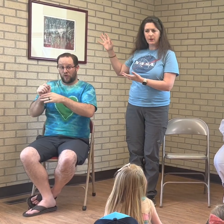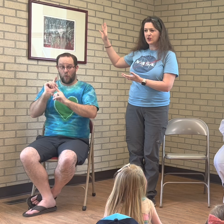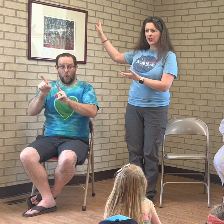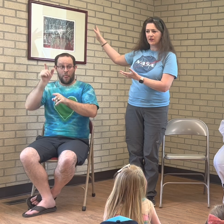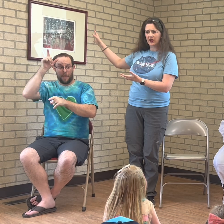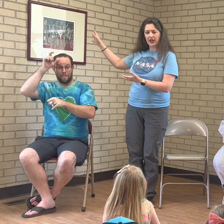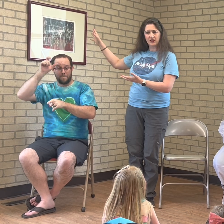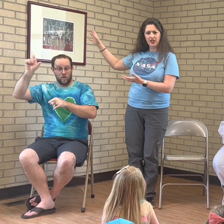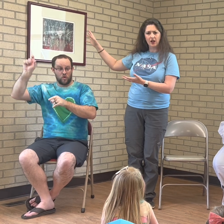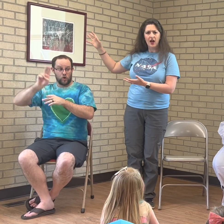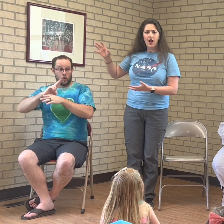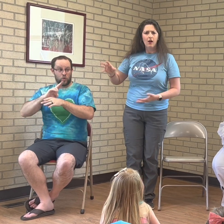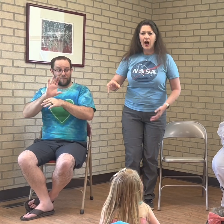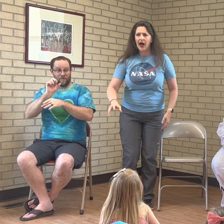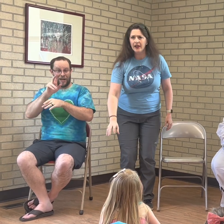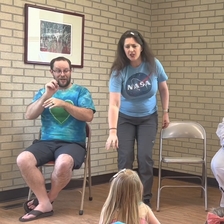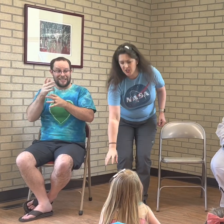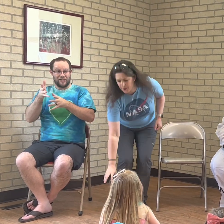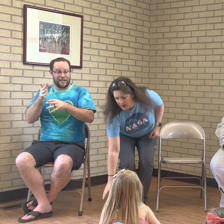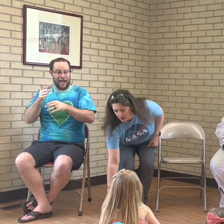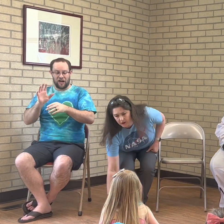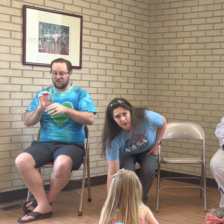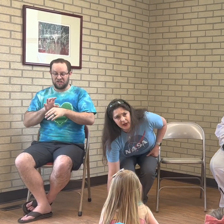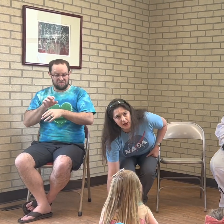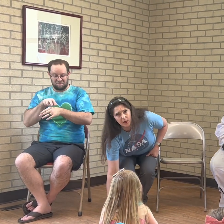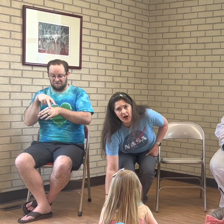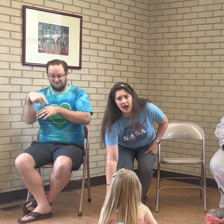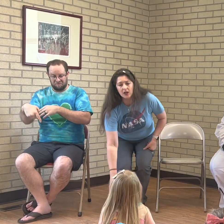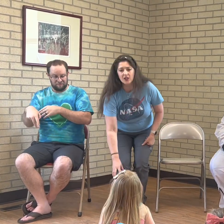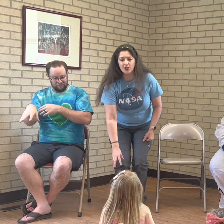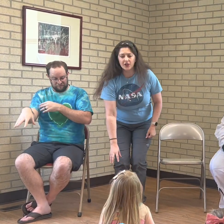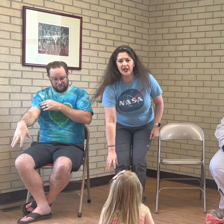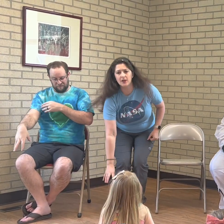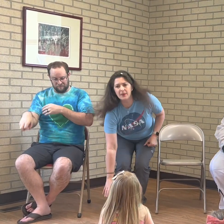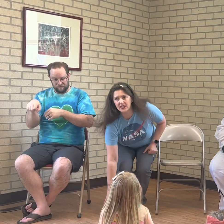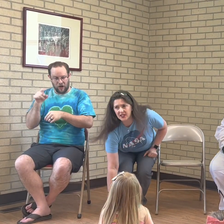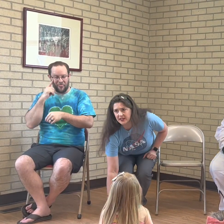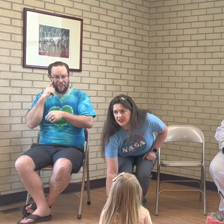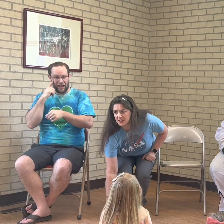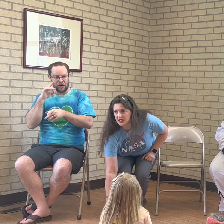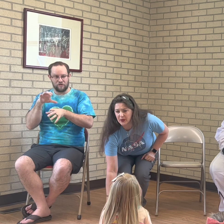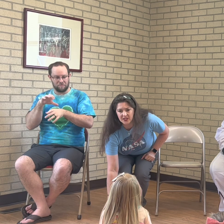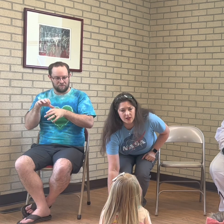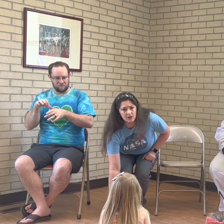our volcanoes here, I can just bend over and pick up a rock. Do you think I can bend like this in a space suit?